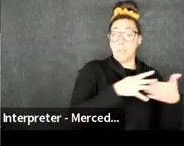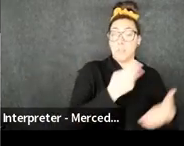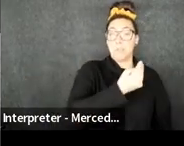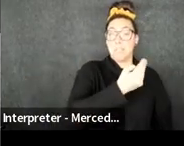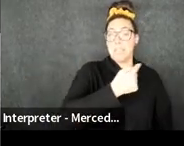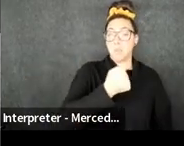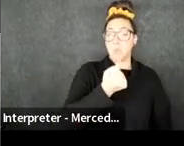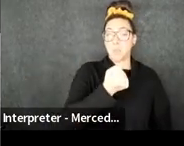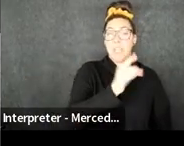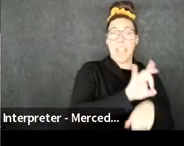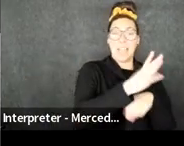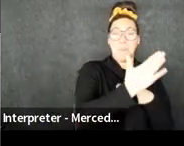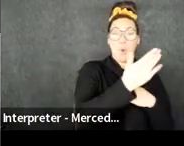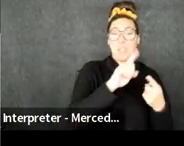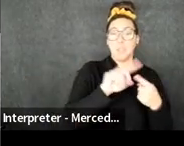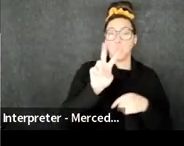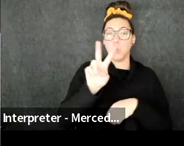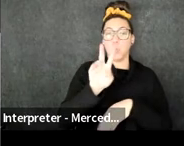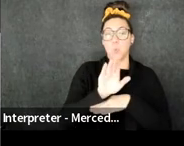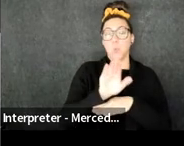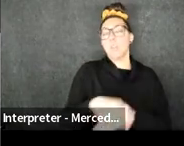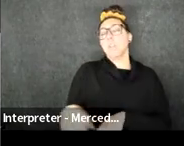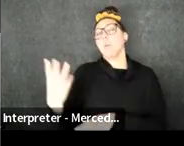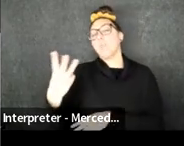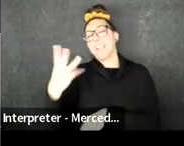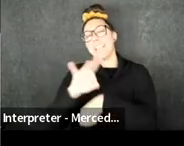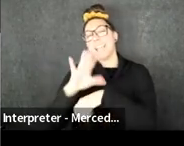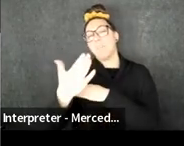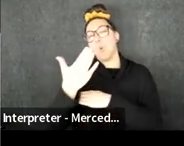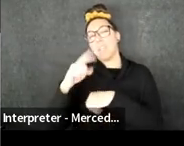from eight to two and Wednesdays from eight to ten. So again, feel free